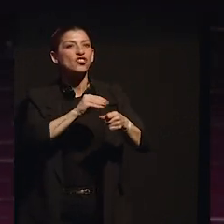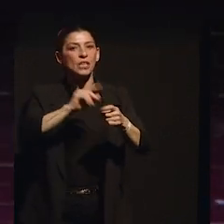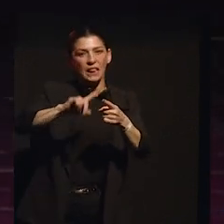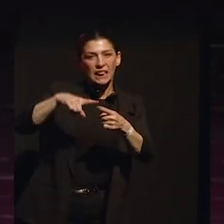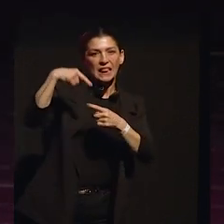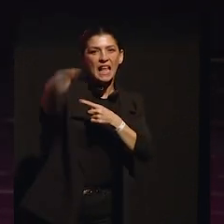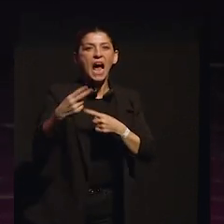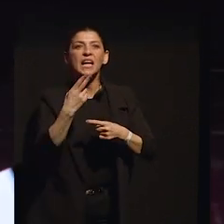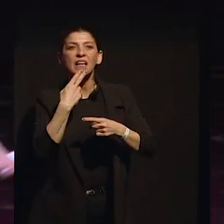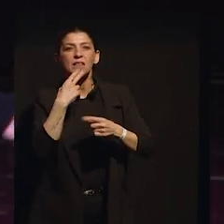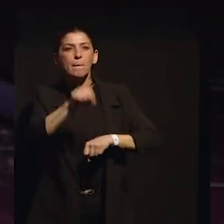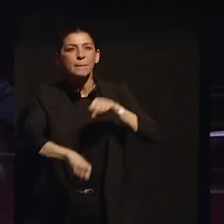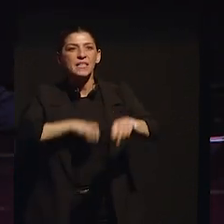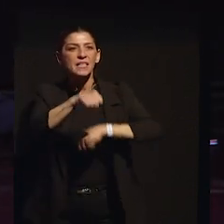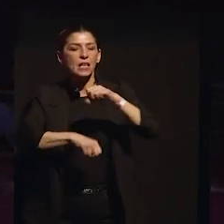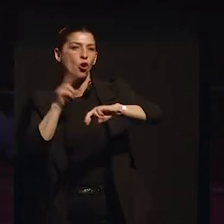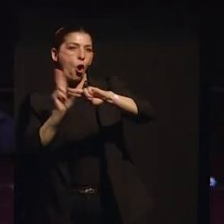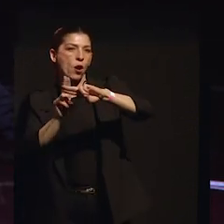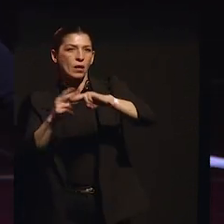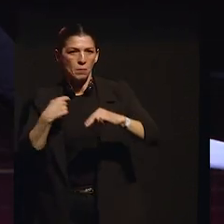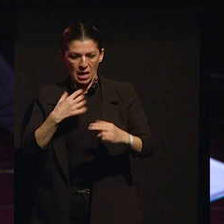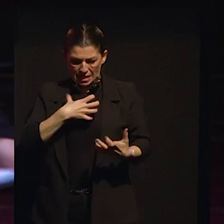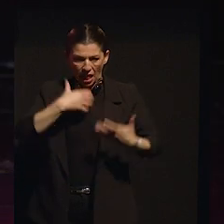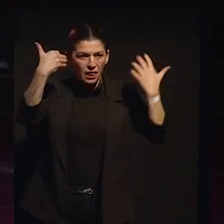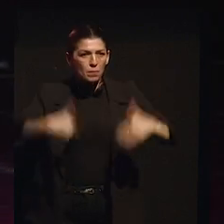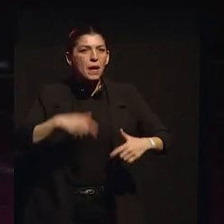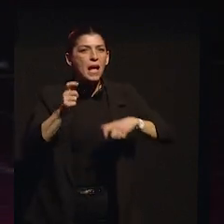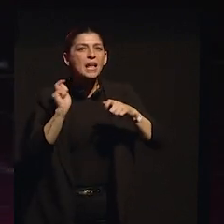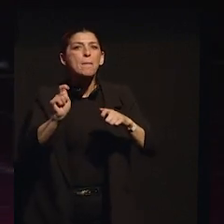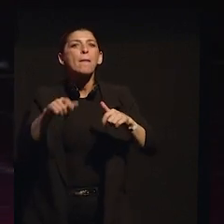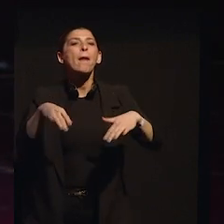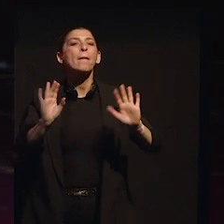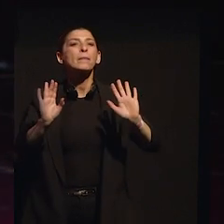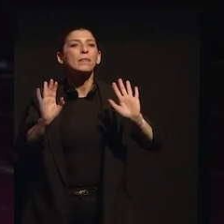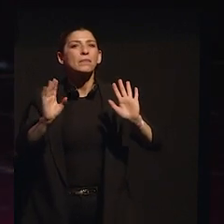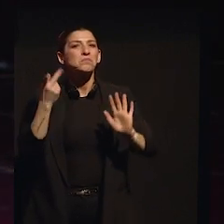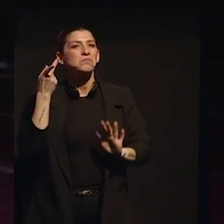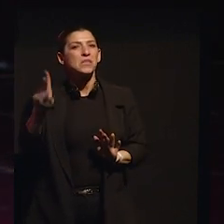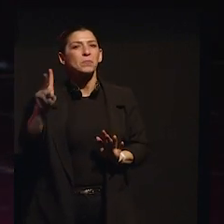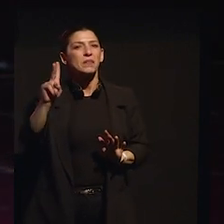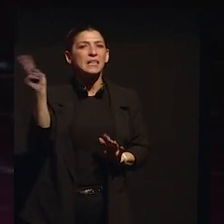during the trainings. I probably couldn't have done it on my own. So far, we have been able to teach cycling